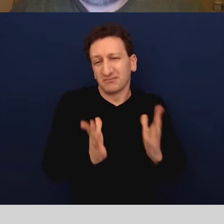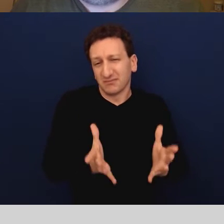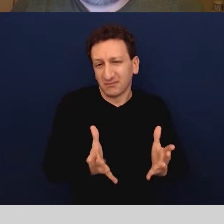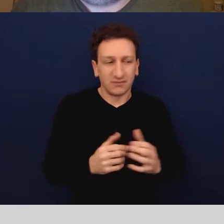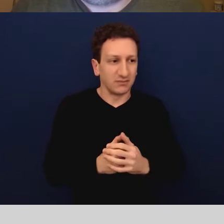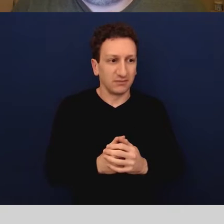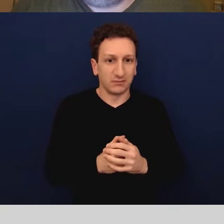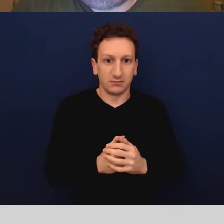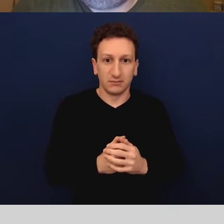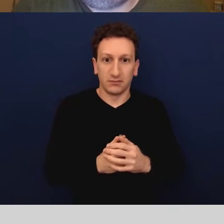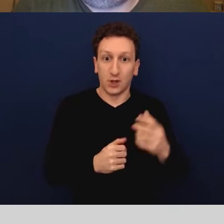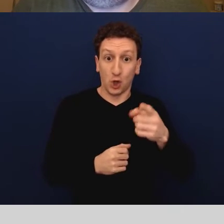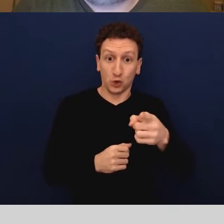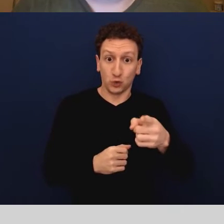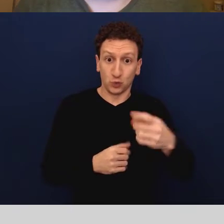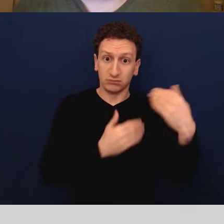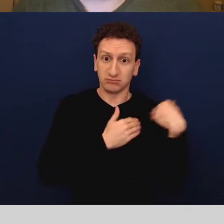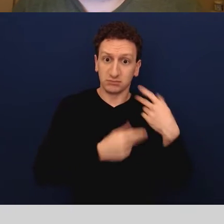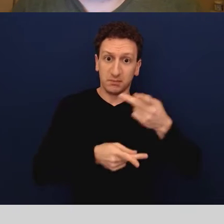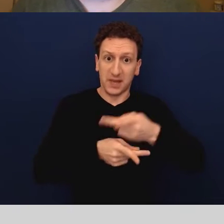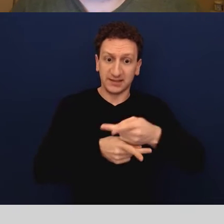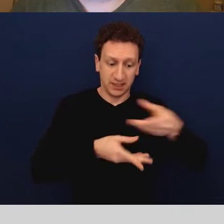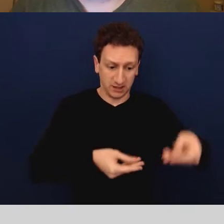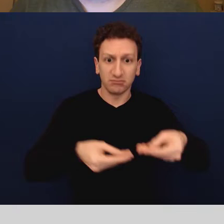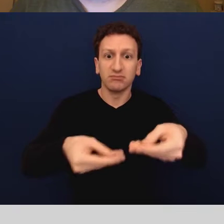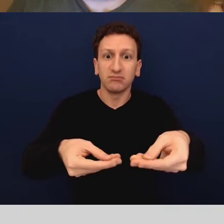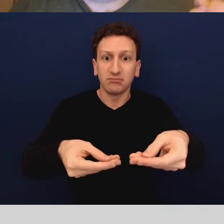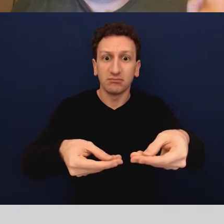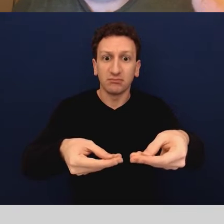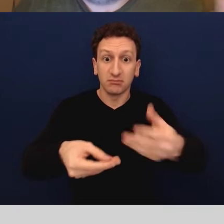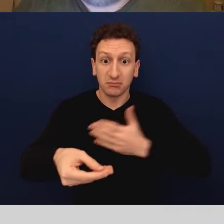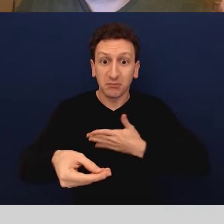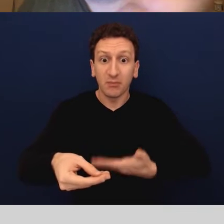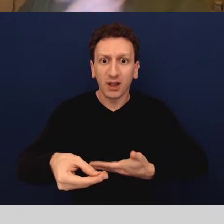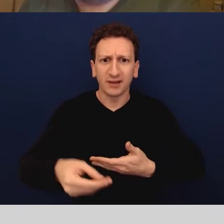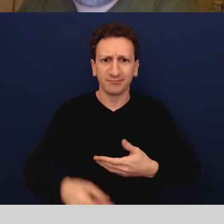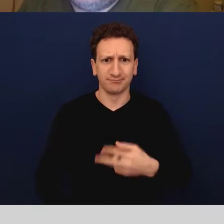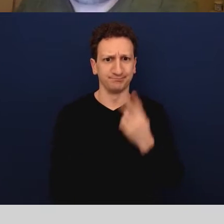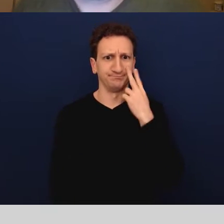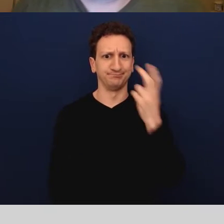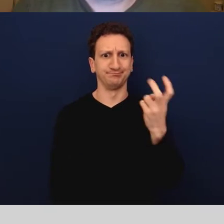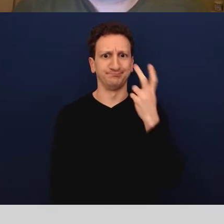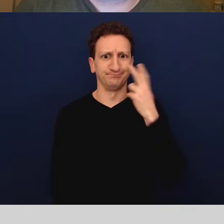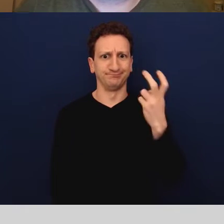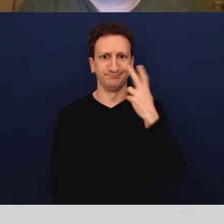Do you really want to maintain this long-term? Do you think anyone else will want to help you maintain this long-term?